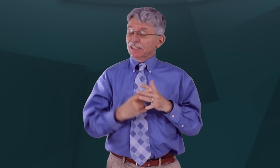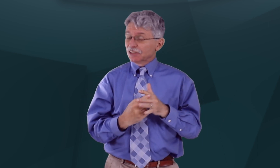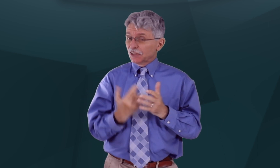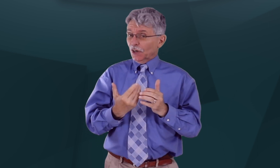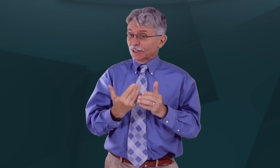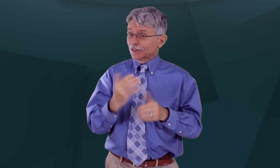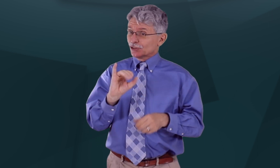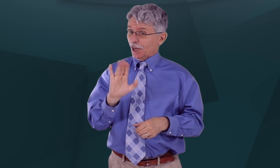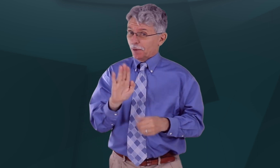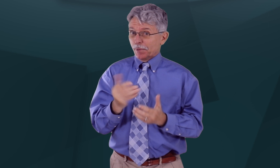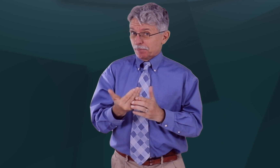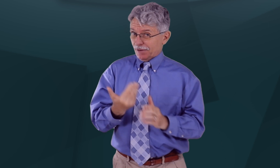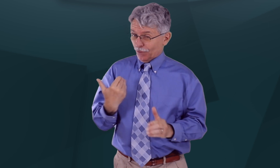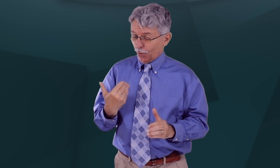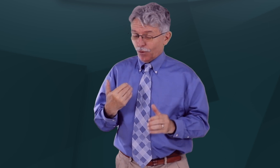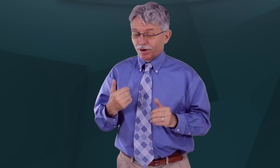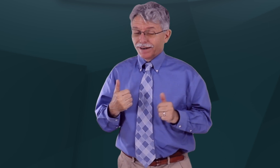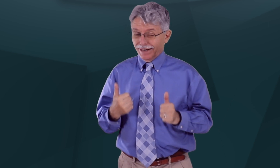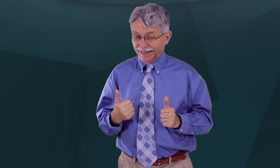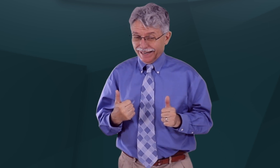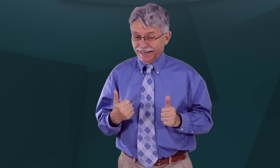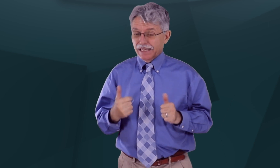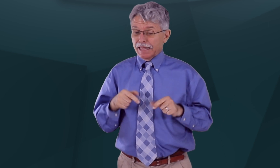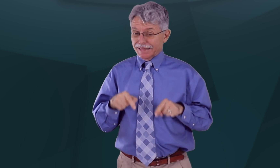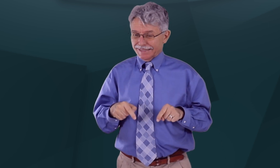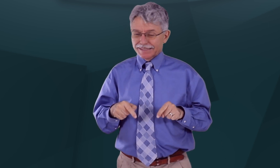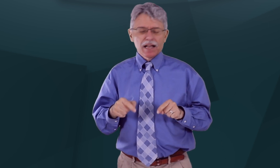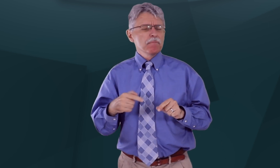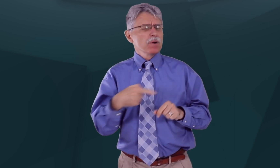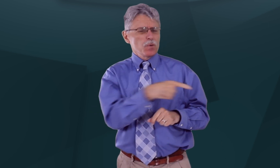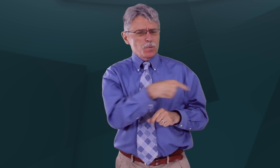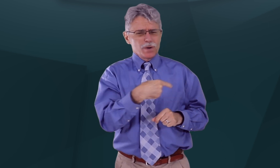So he's started jobs before but, you know,